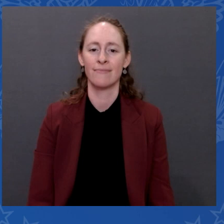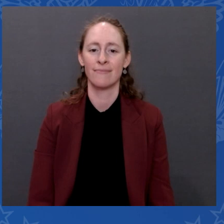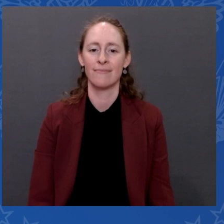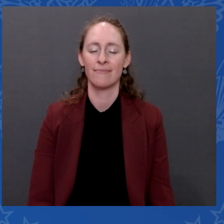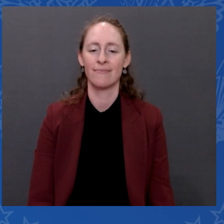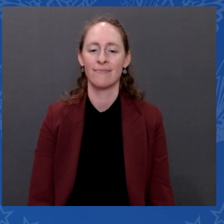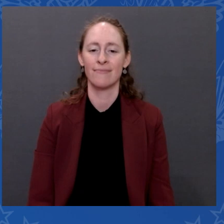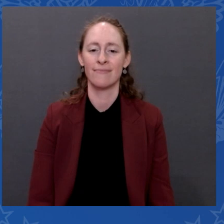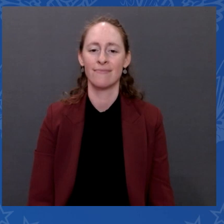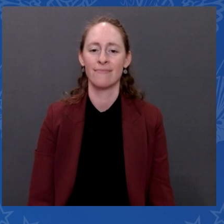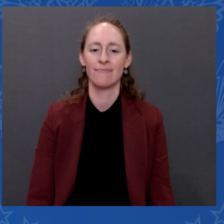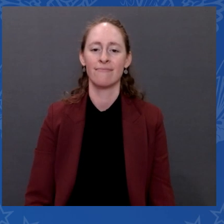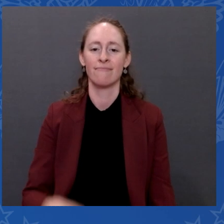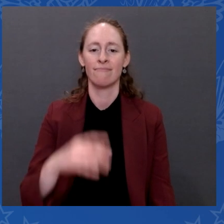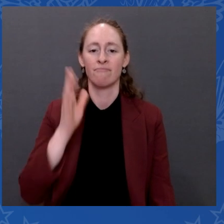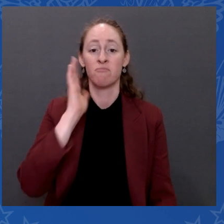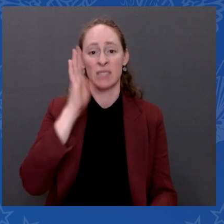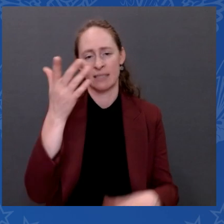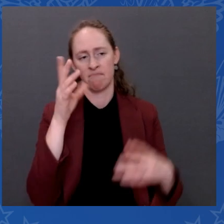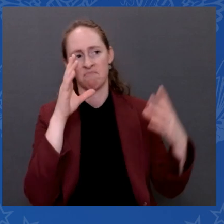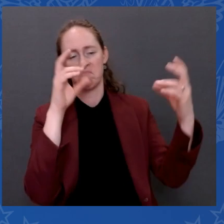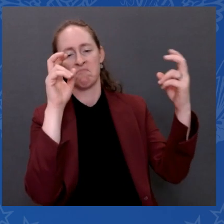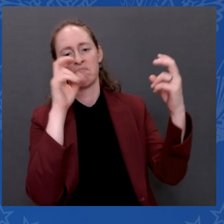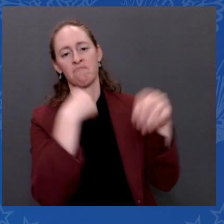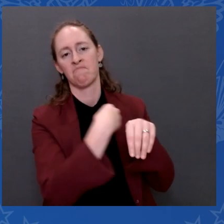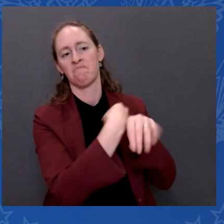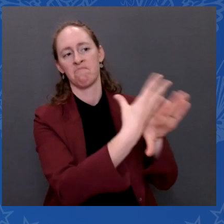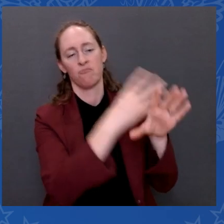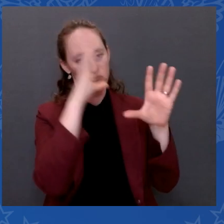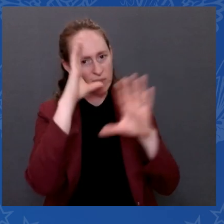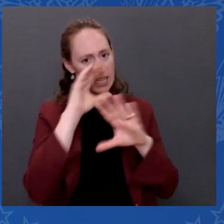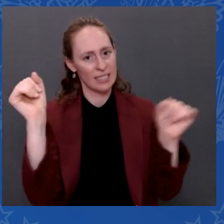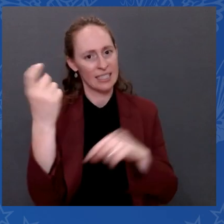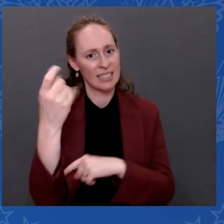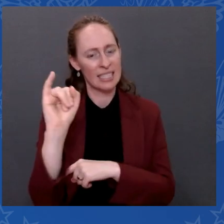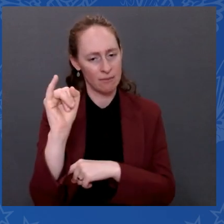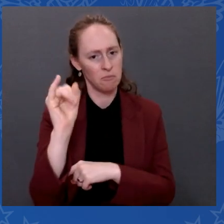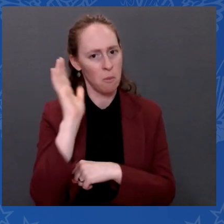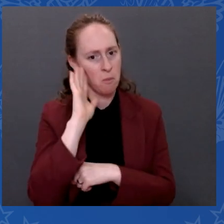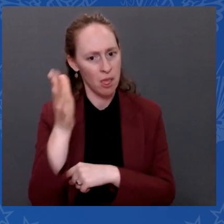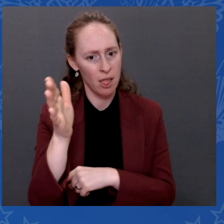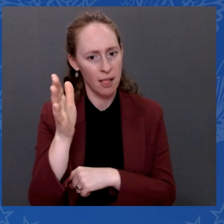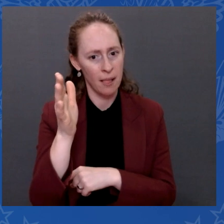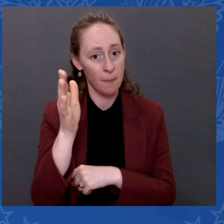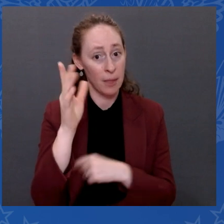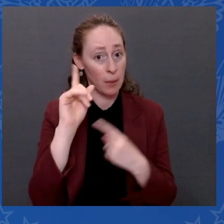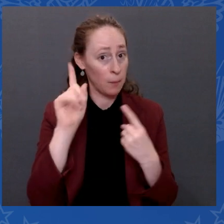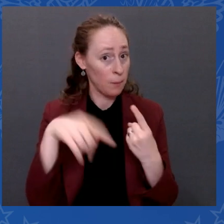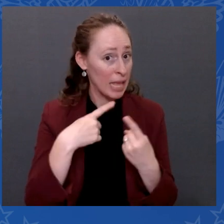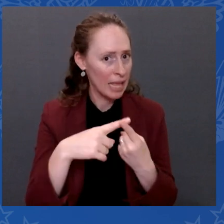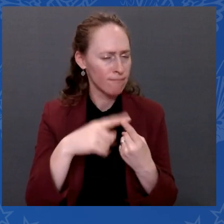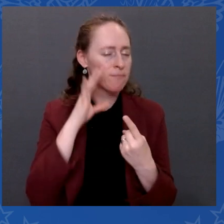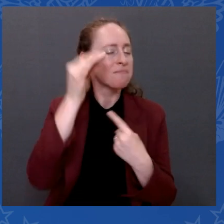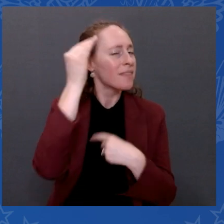but I'll let you know when that gets set up. Okay? I promise I'll let you know. It will not be a surprise. The Press: And, Mr. President, we're getting GDP numbers on Thursday.